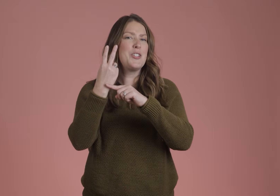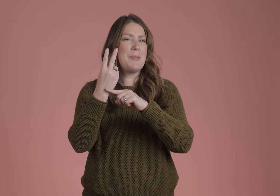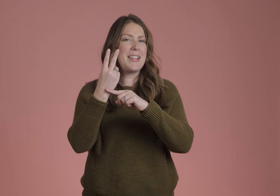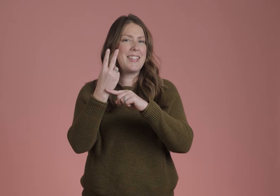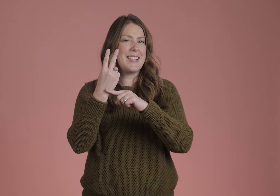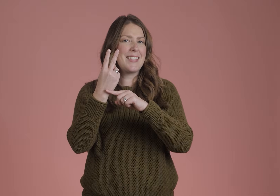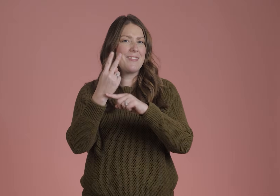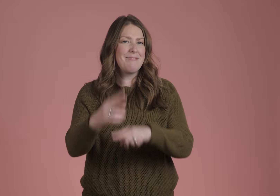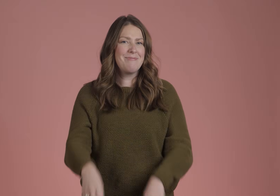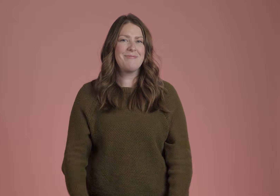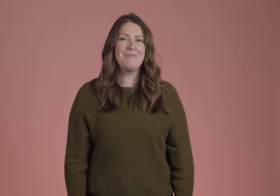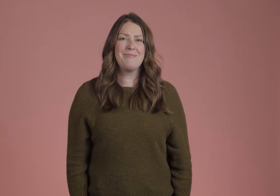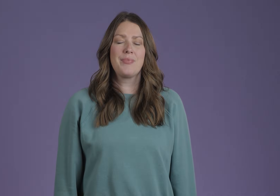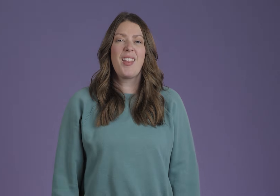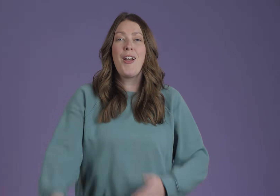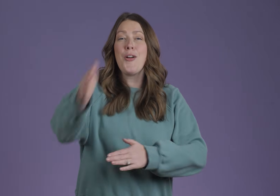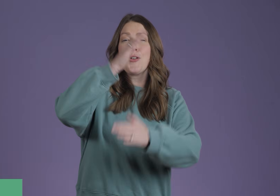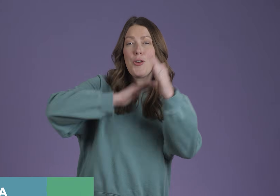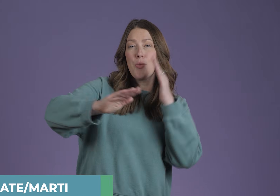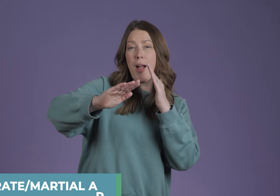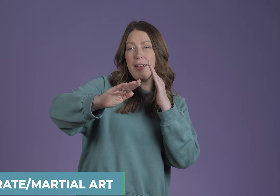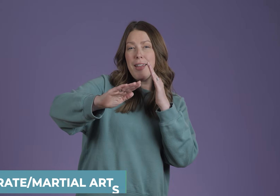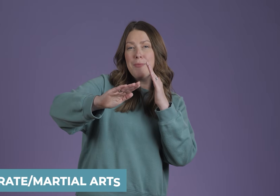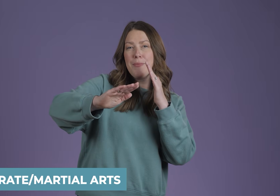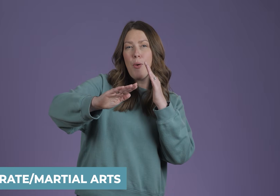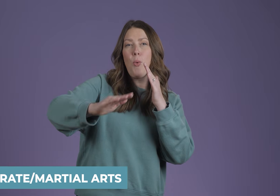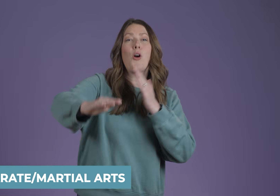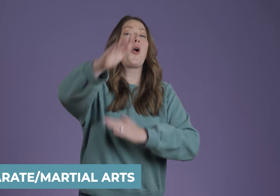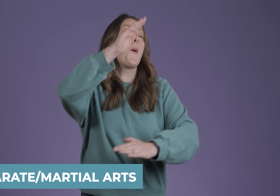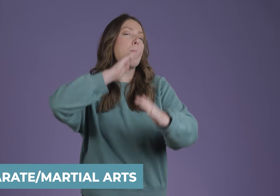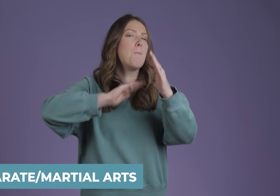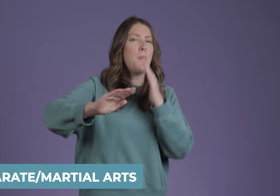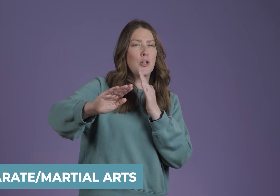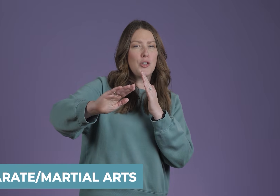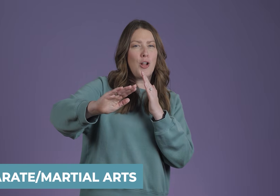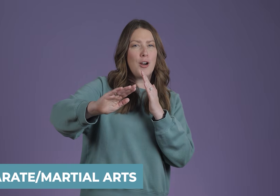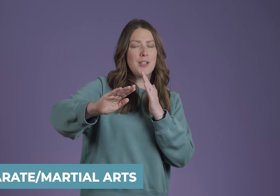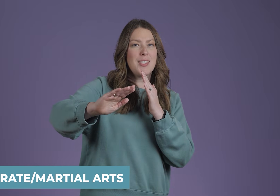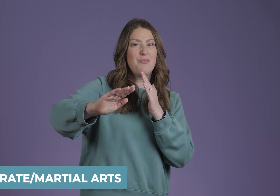Gymnastics. Karate or martial arts